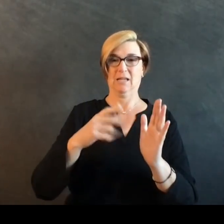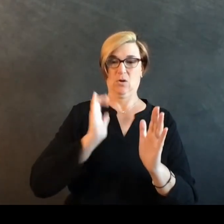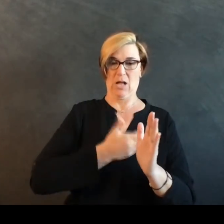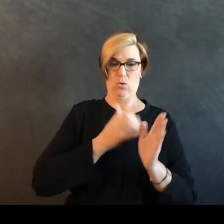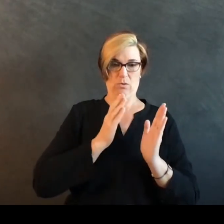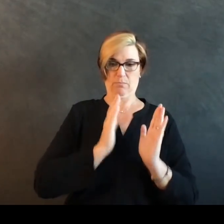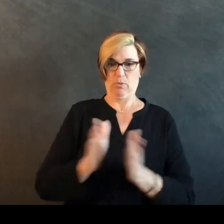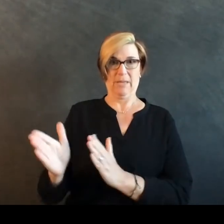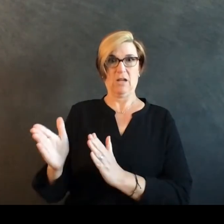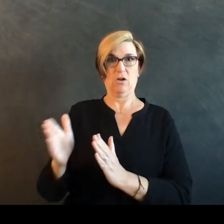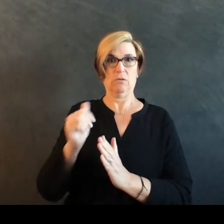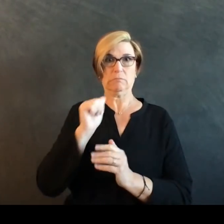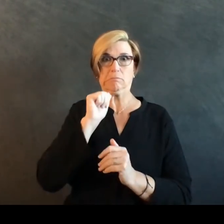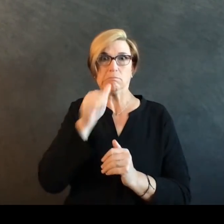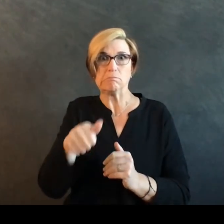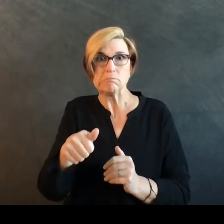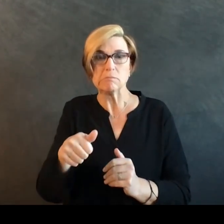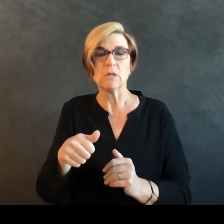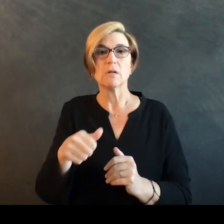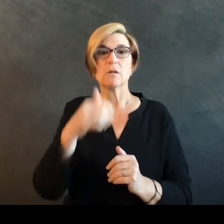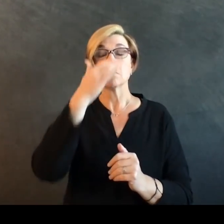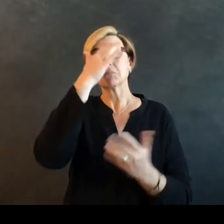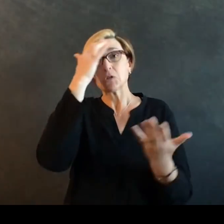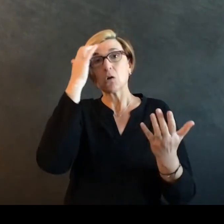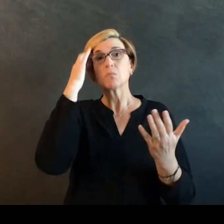the small business program we'll be back right away to Congress to get this